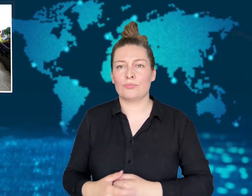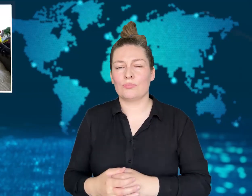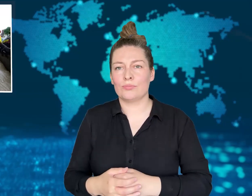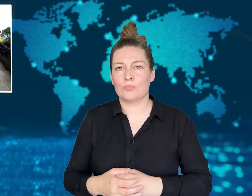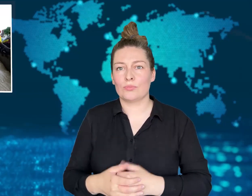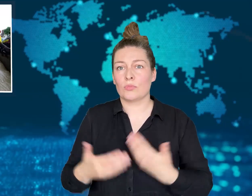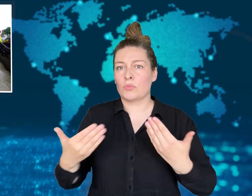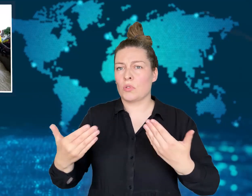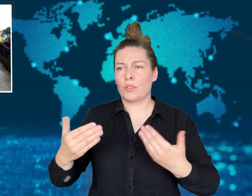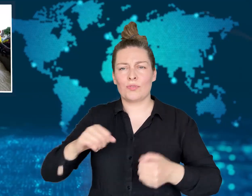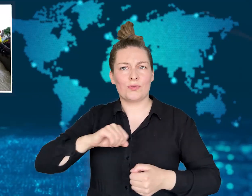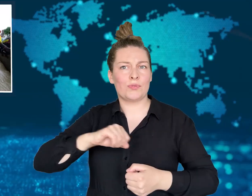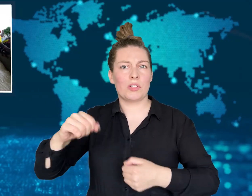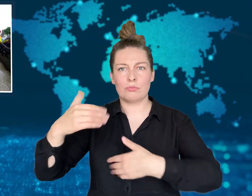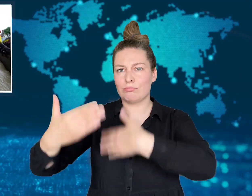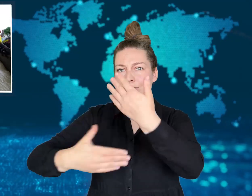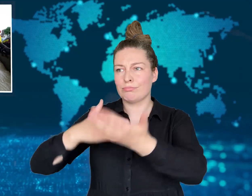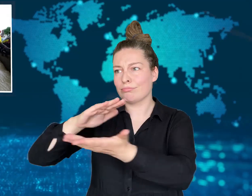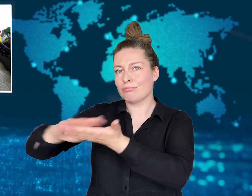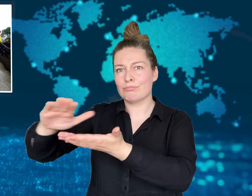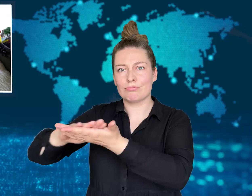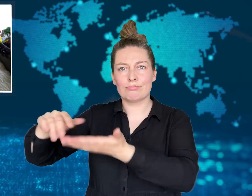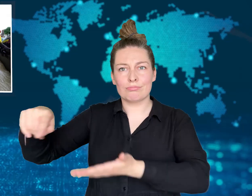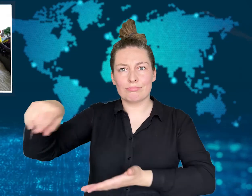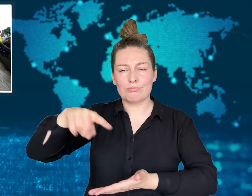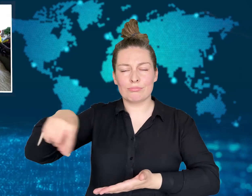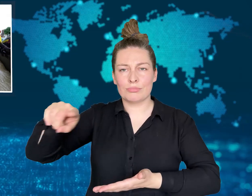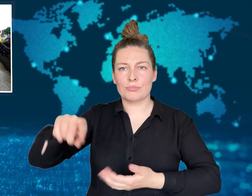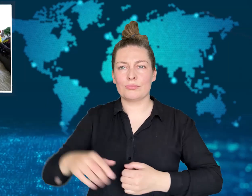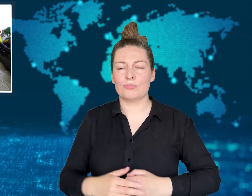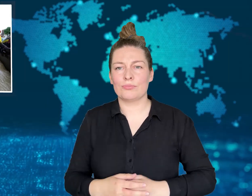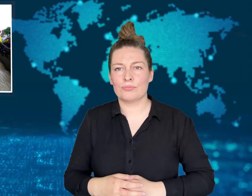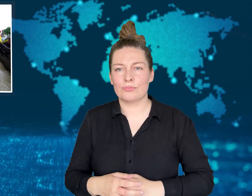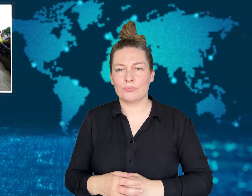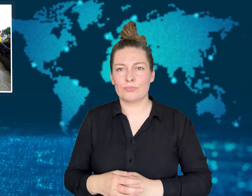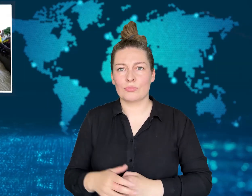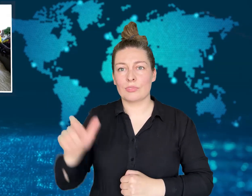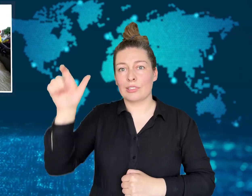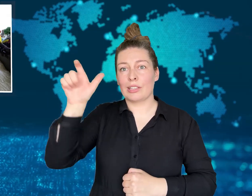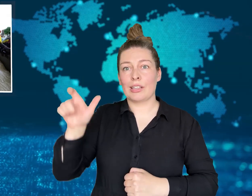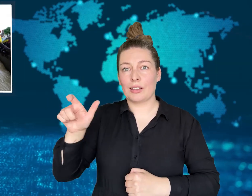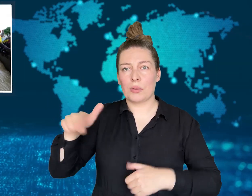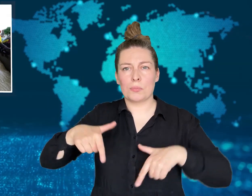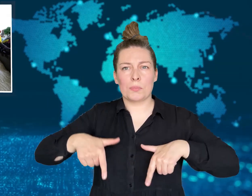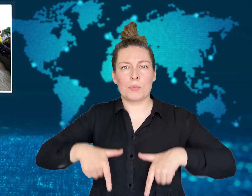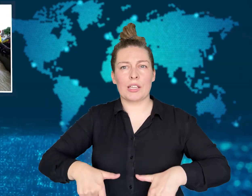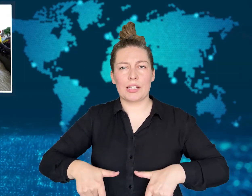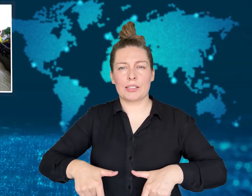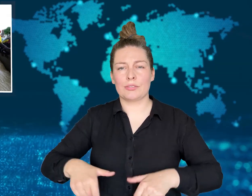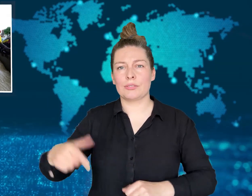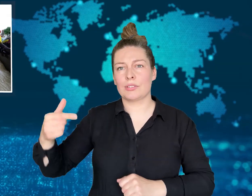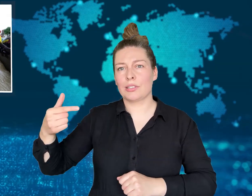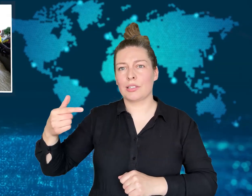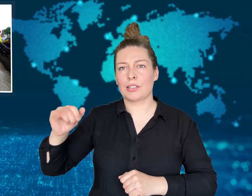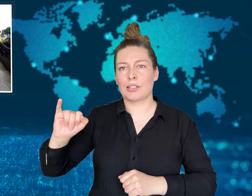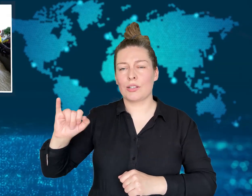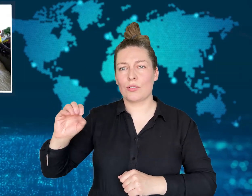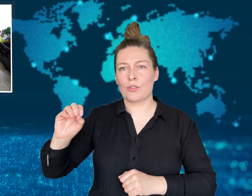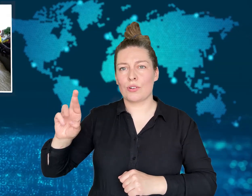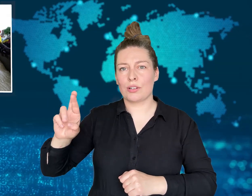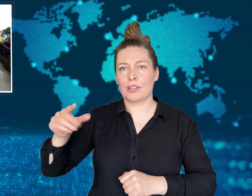Clean up operations are now in full swing.